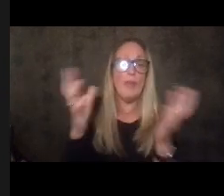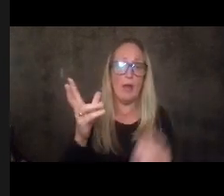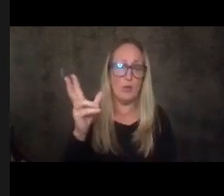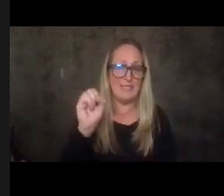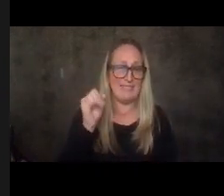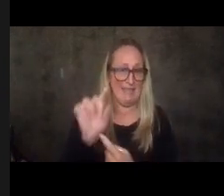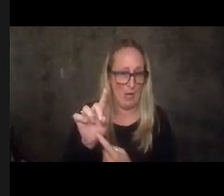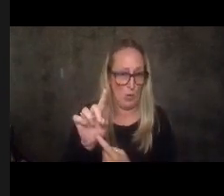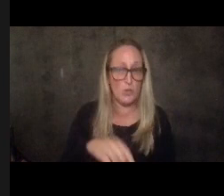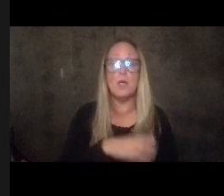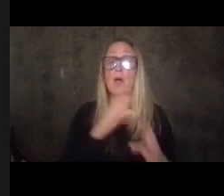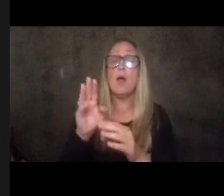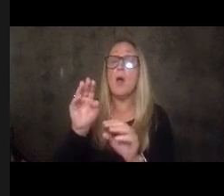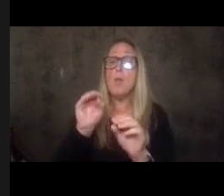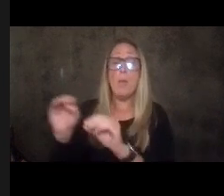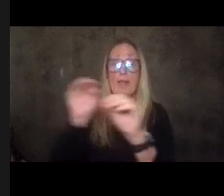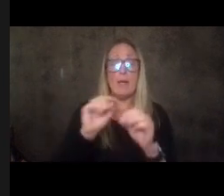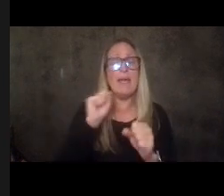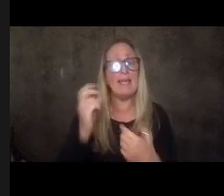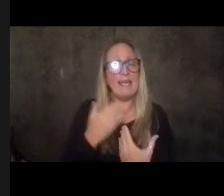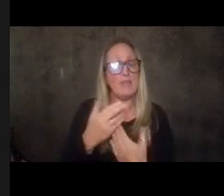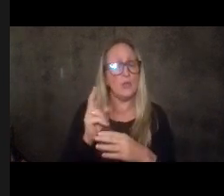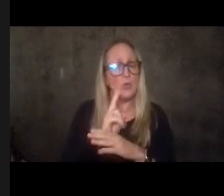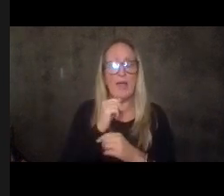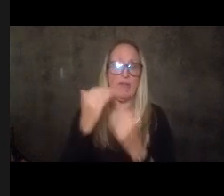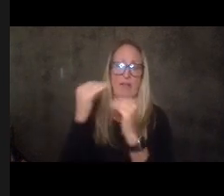And mobility make your device easier to use if you have limited reach or strength.